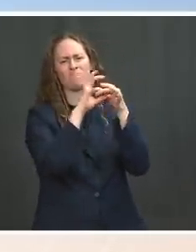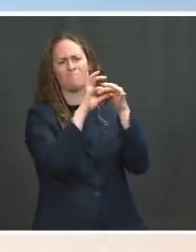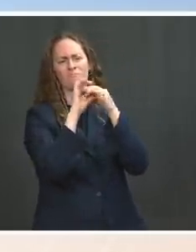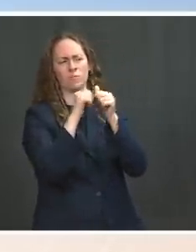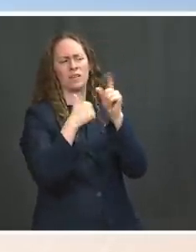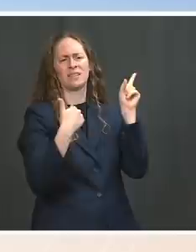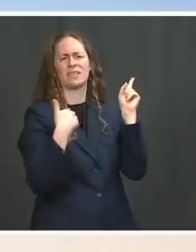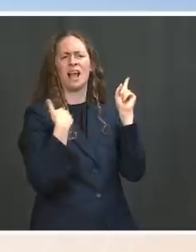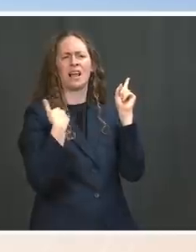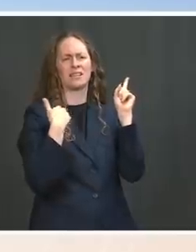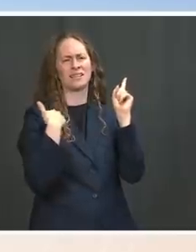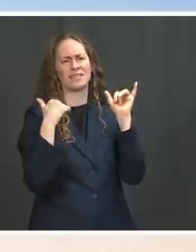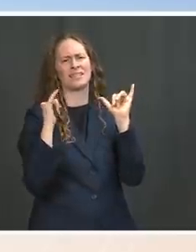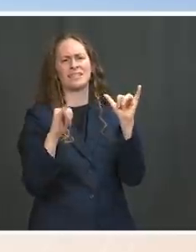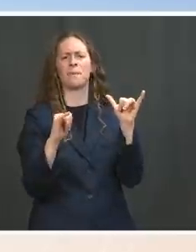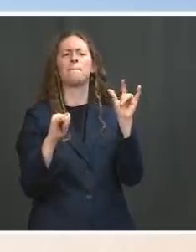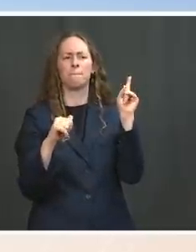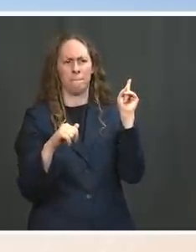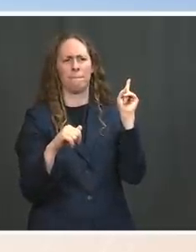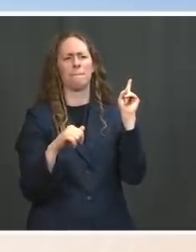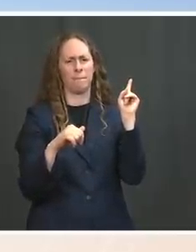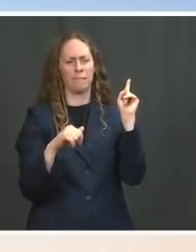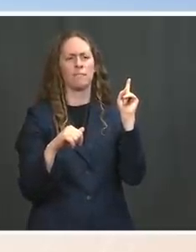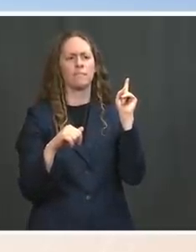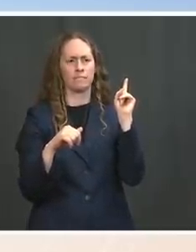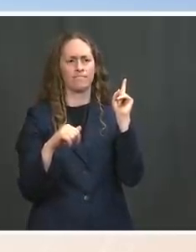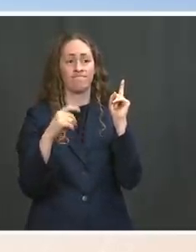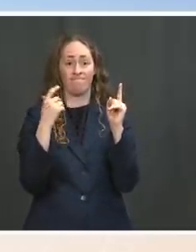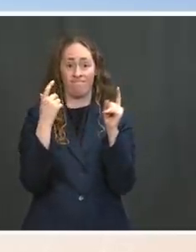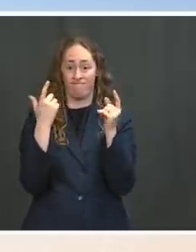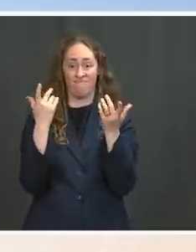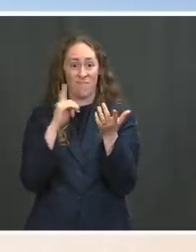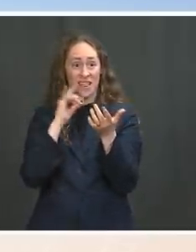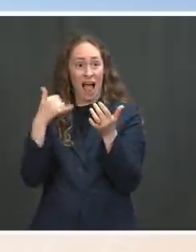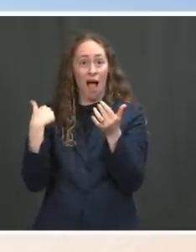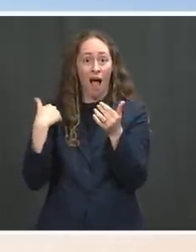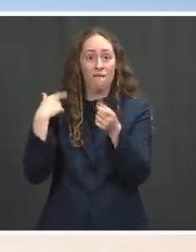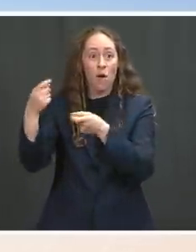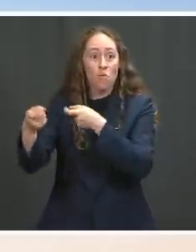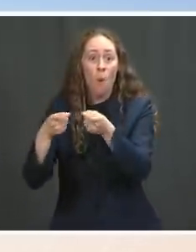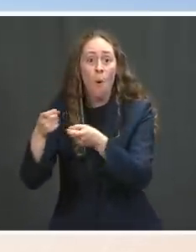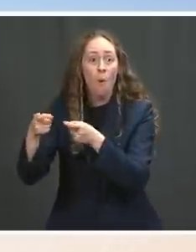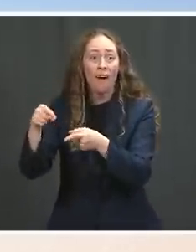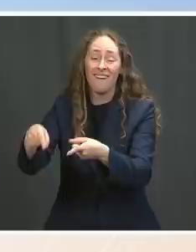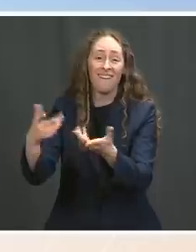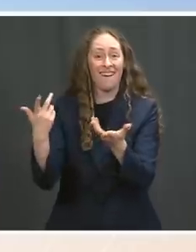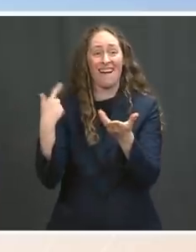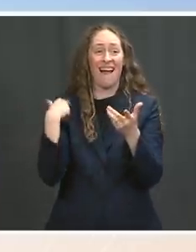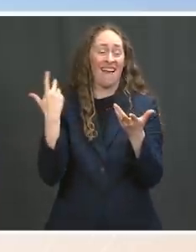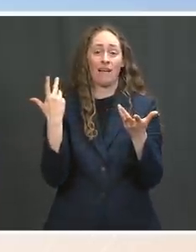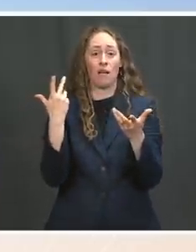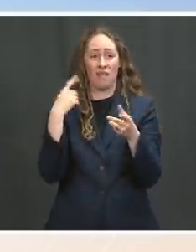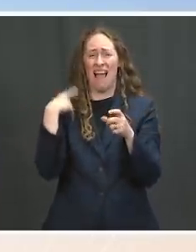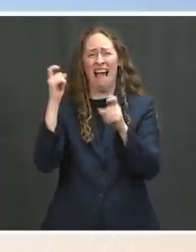so I'm not going to have more comment on it. The Press: One separate issue -- Ms. Psaki: I got to go around to other people because I have three minutes left. I'm sorry, keep going. The Press: I just have two quick ones.